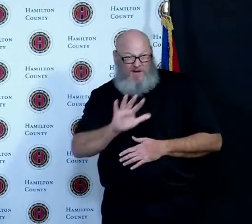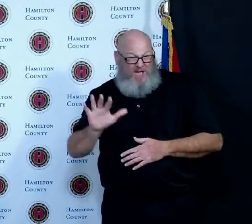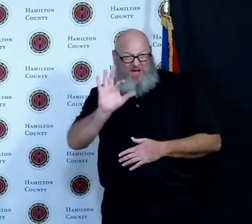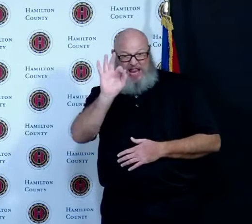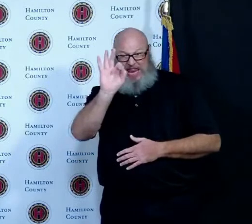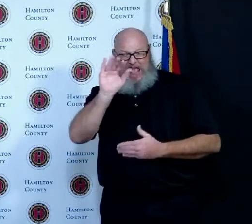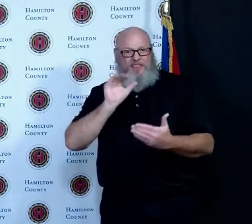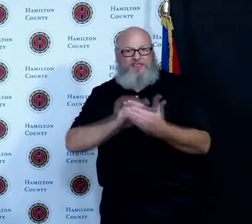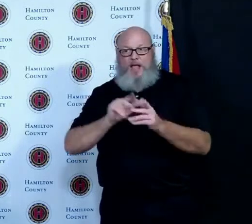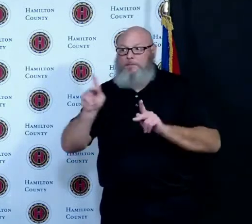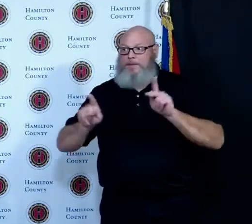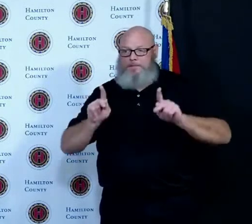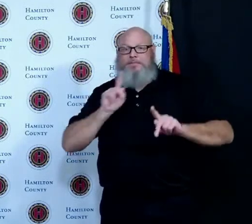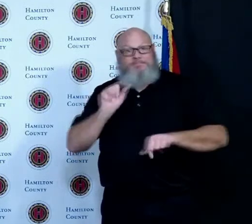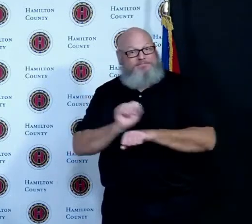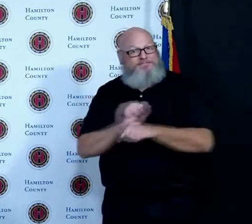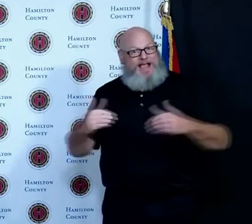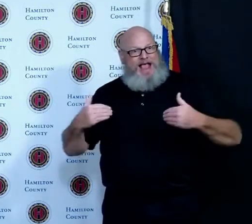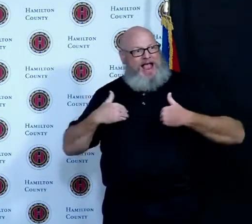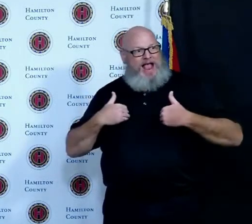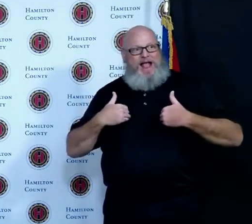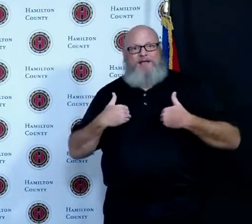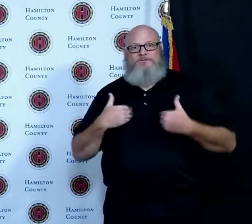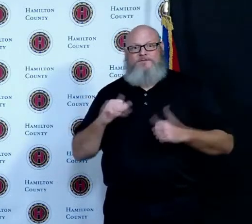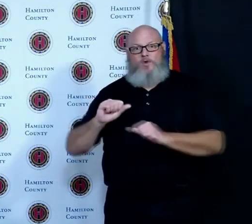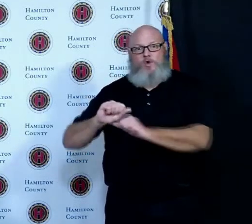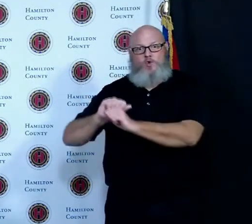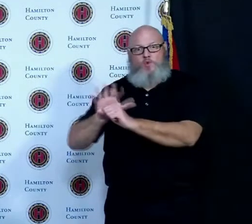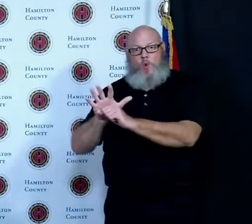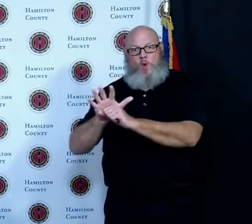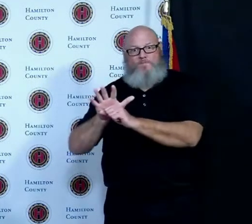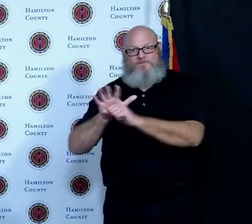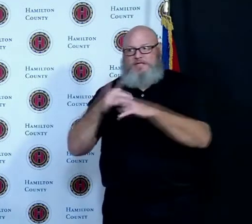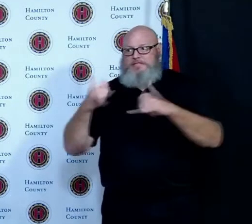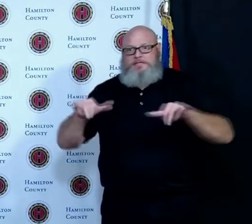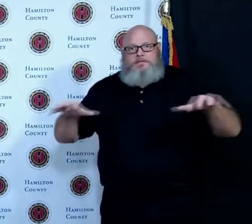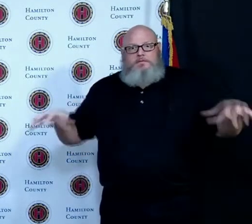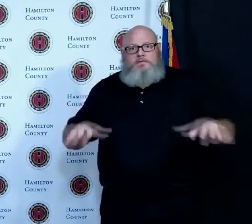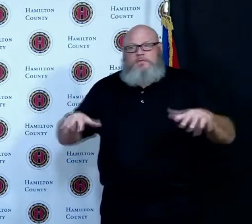still to acquire Covid within our community I say this really as a reminder that we still need to